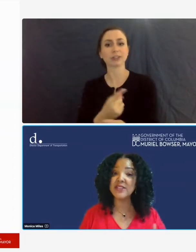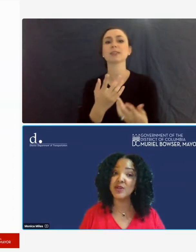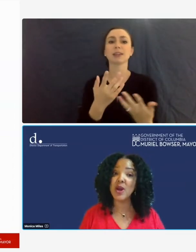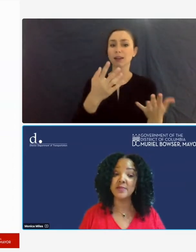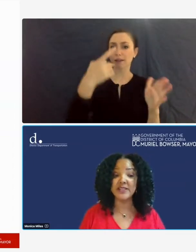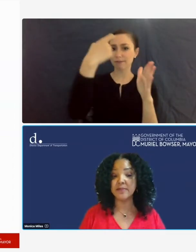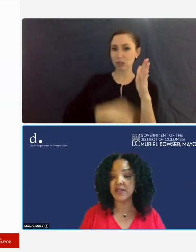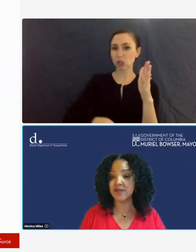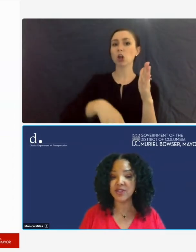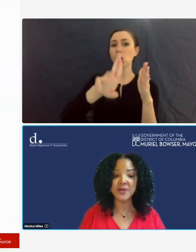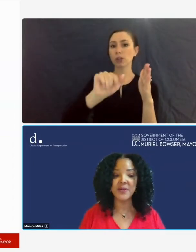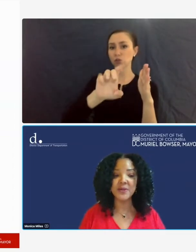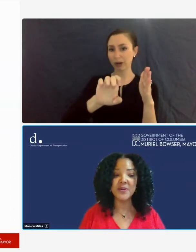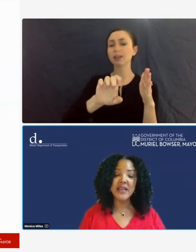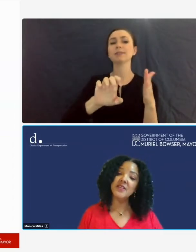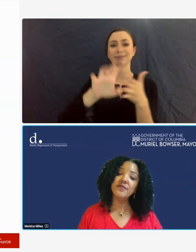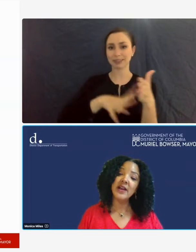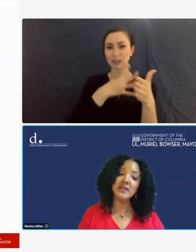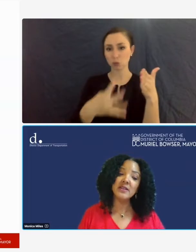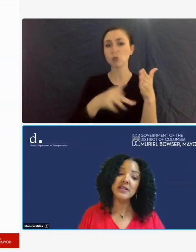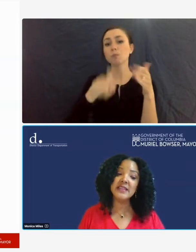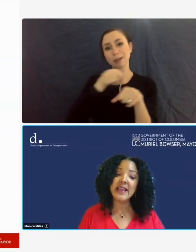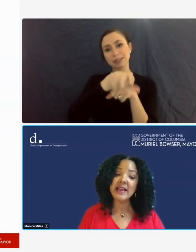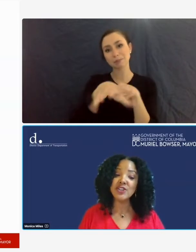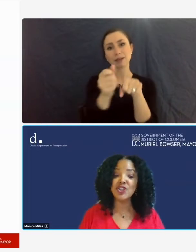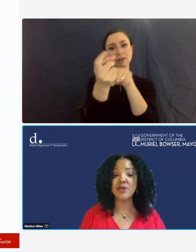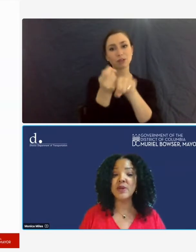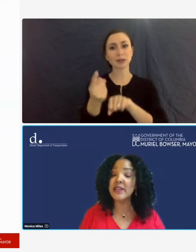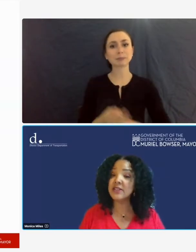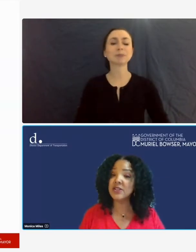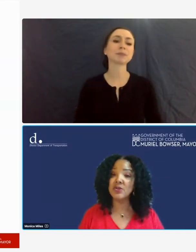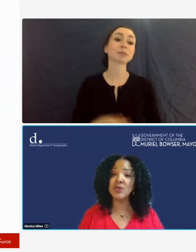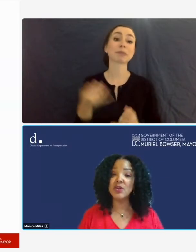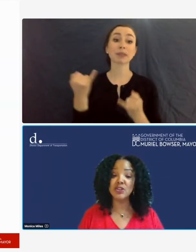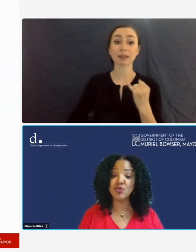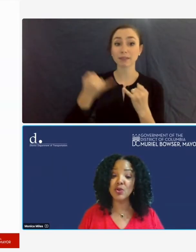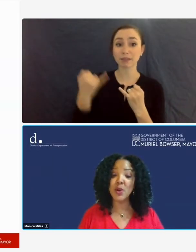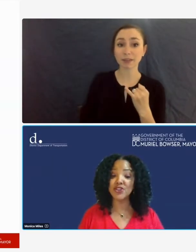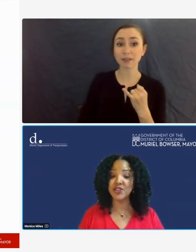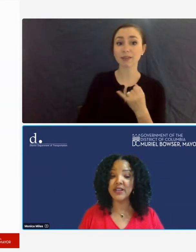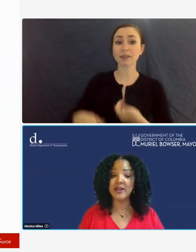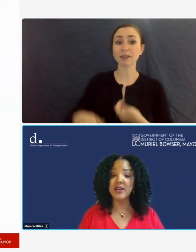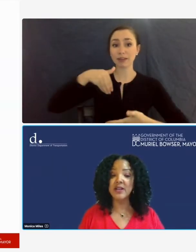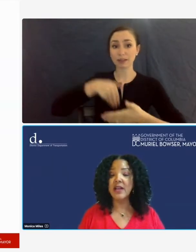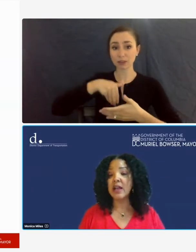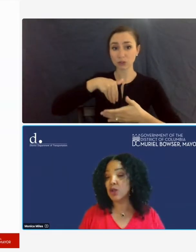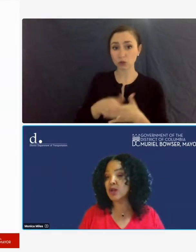to be submitted every year and then finally the ashtow internal control questionnaire along with